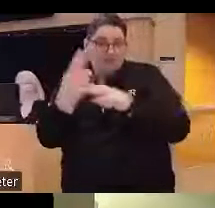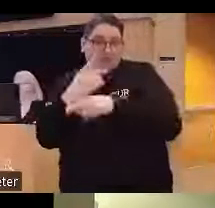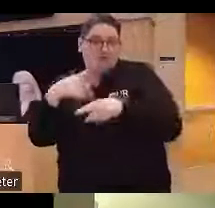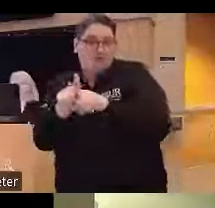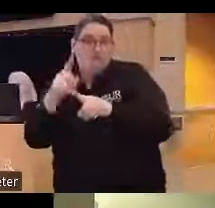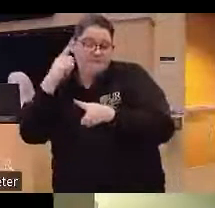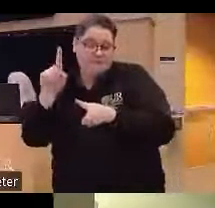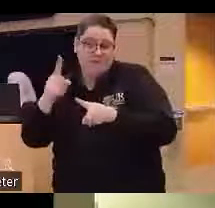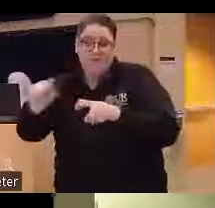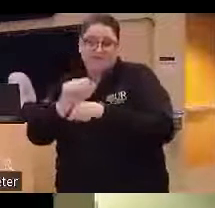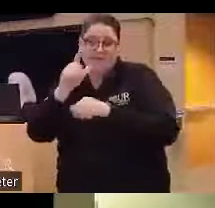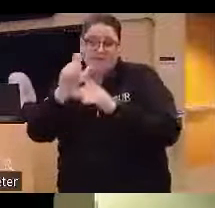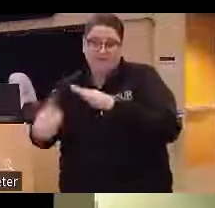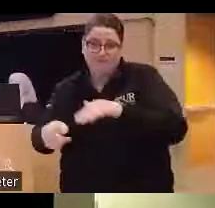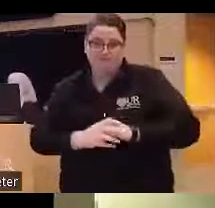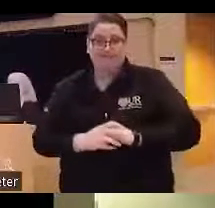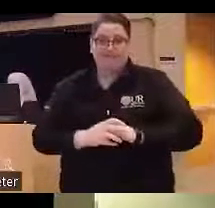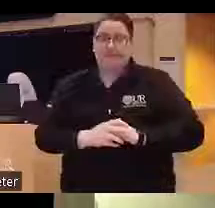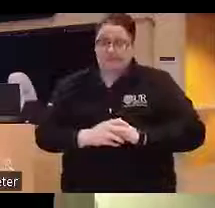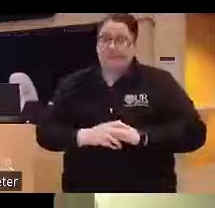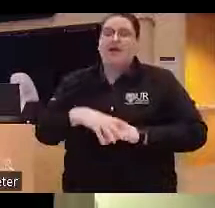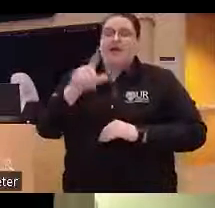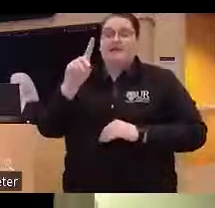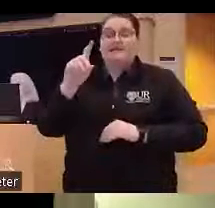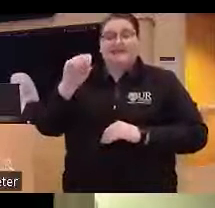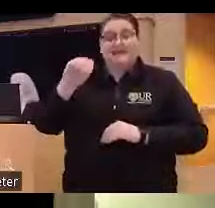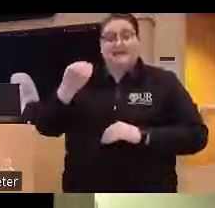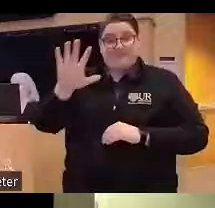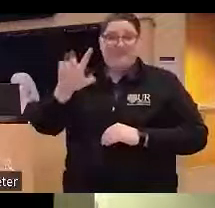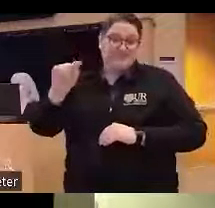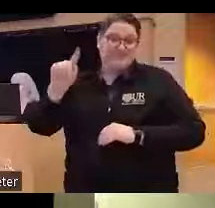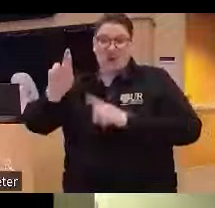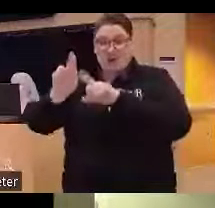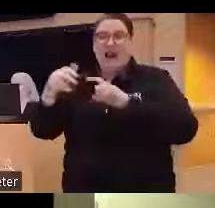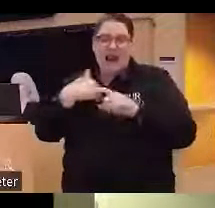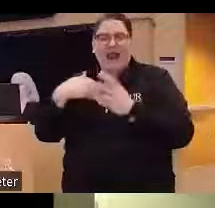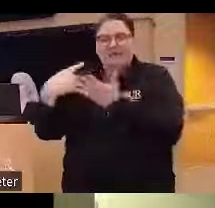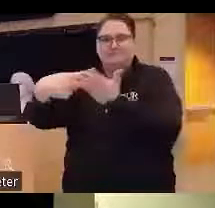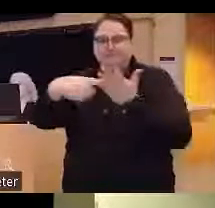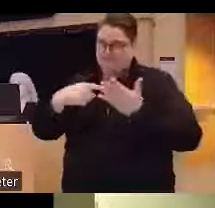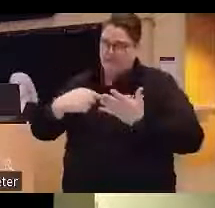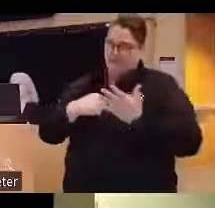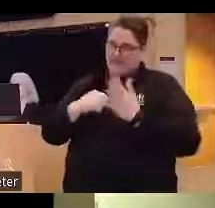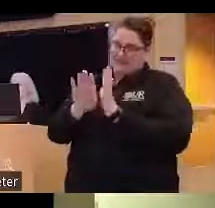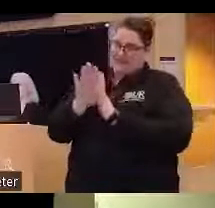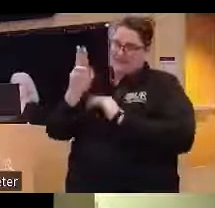the dsm5 TR to show the steering committee a slide presentation I'd prepared on this topic